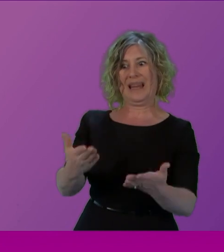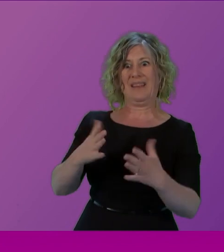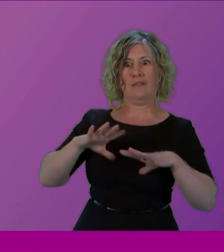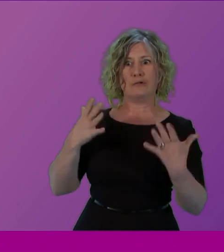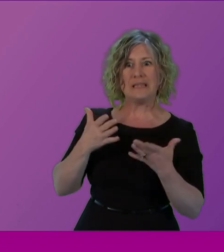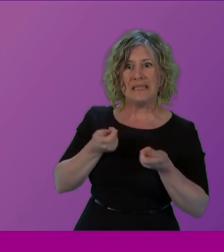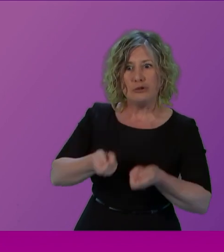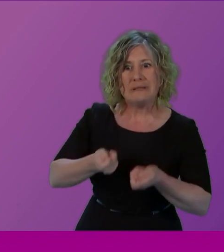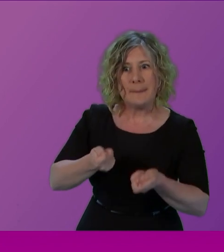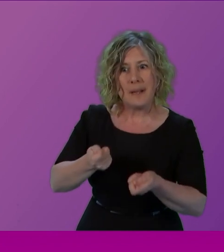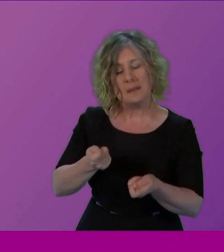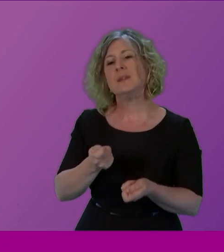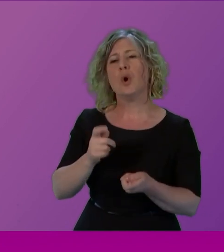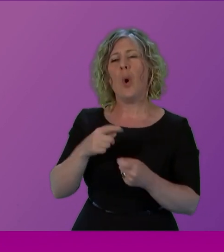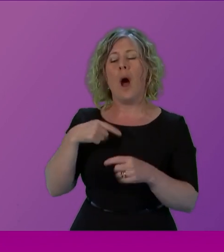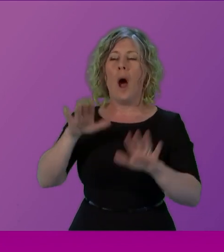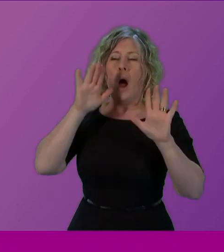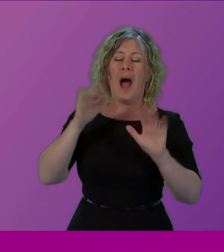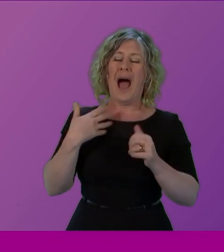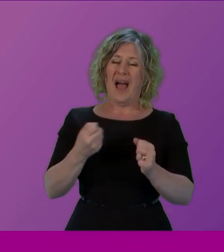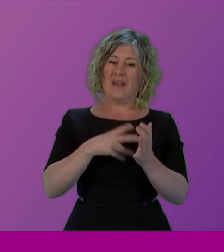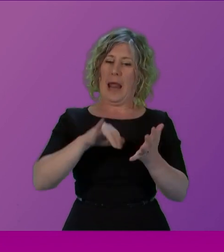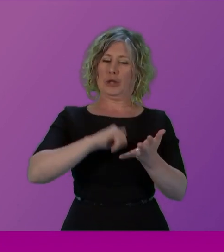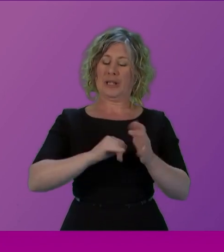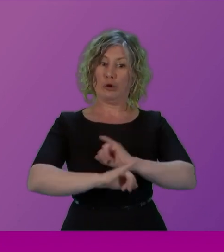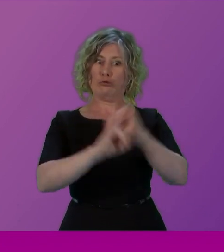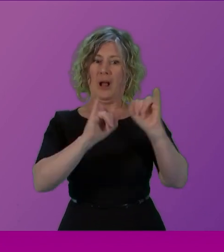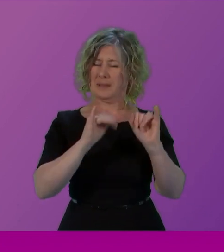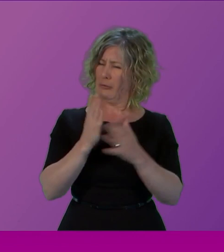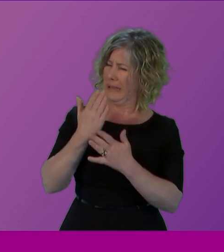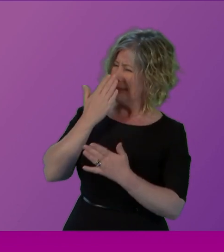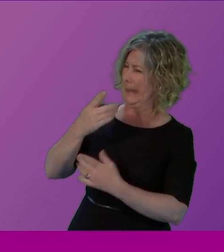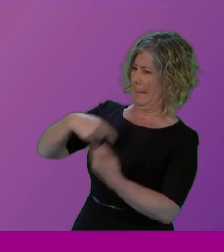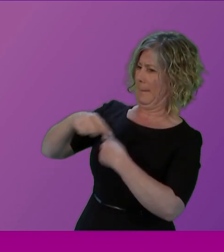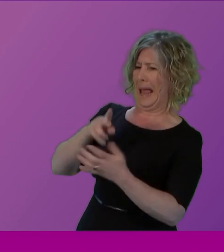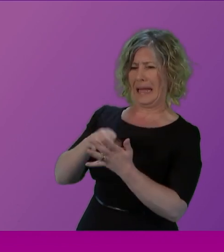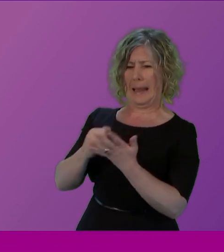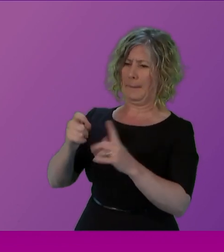Rather than confronting the NHS crisis, the Scottish National Party is talking to itself about itself.